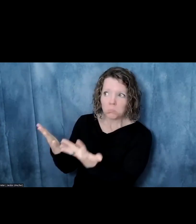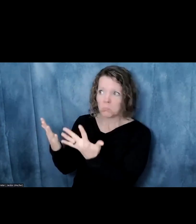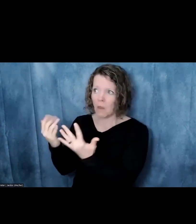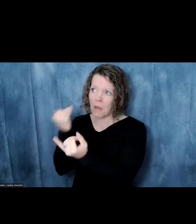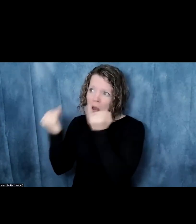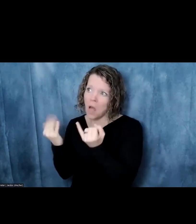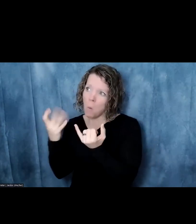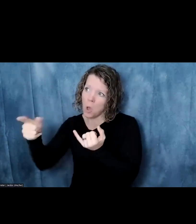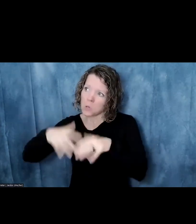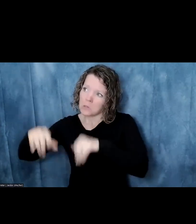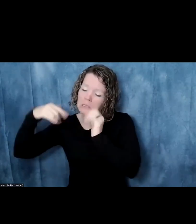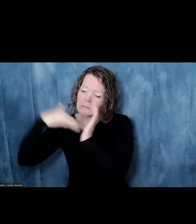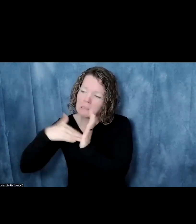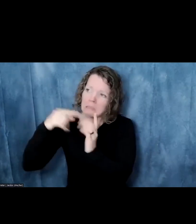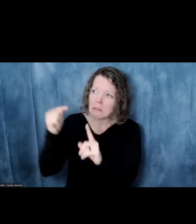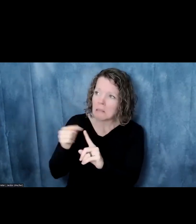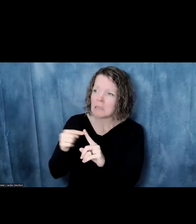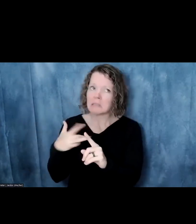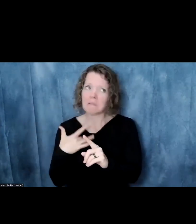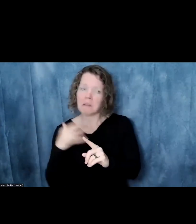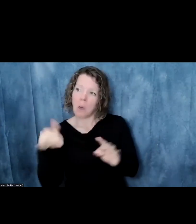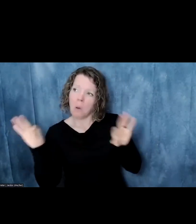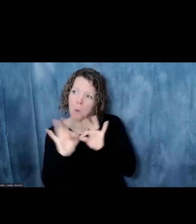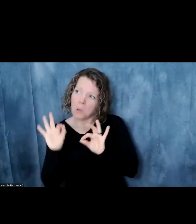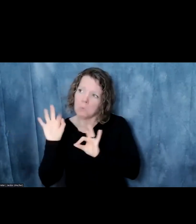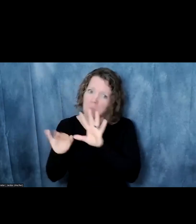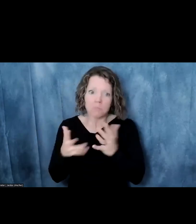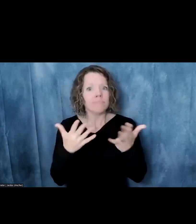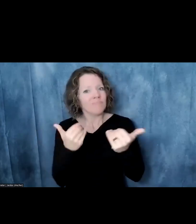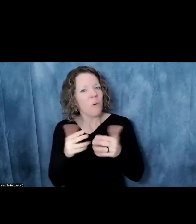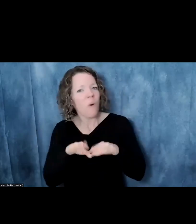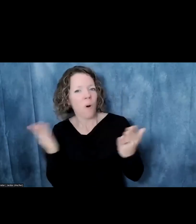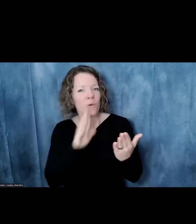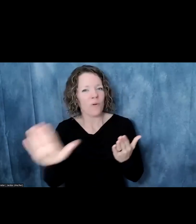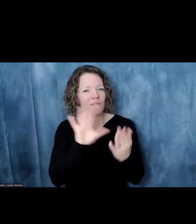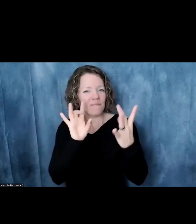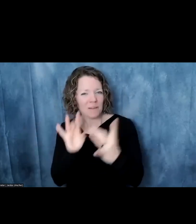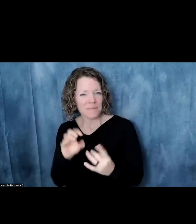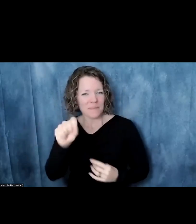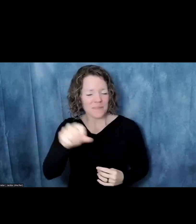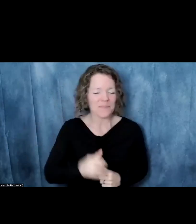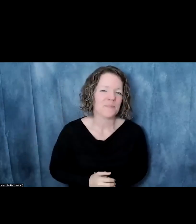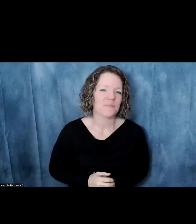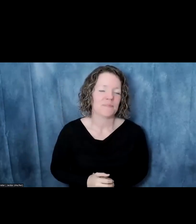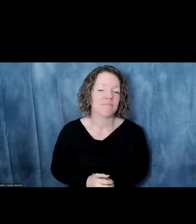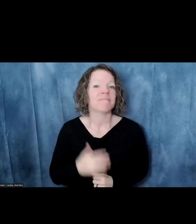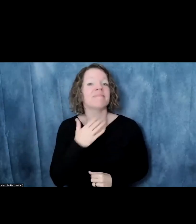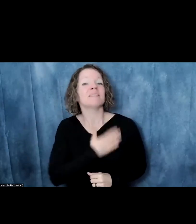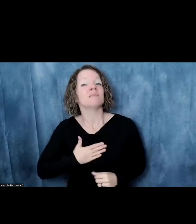And now enjoy the rest of your conference. Thank you for allowing me to join you today to help